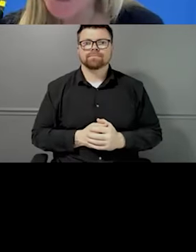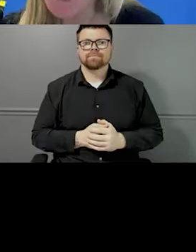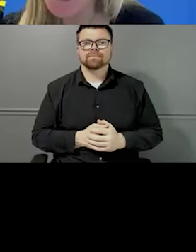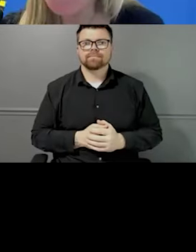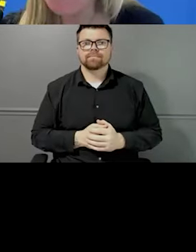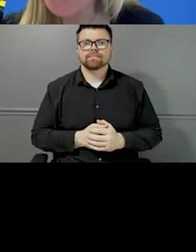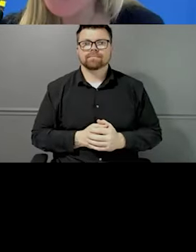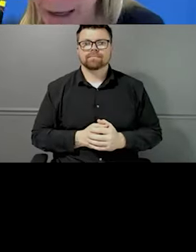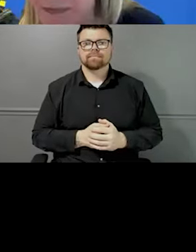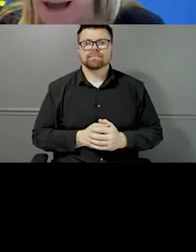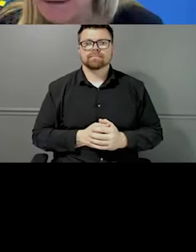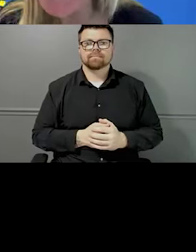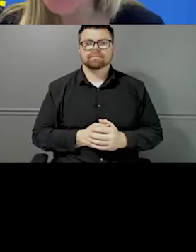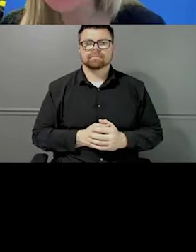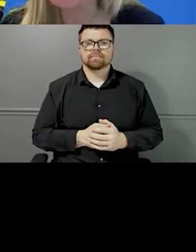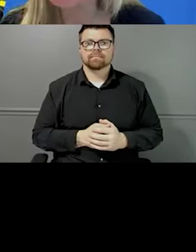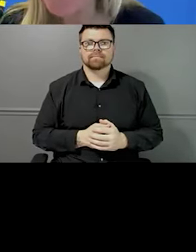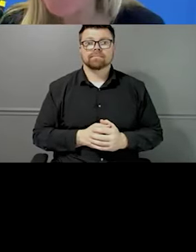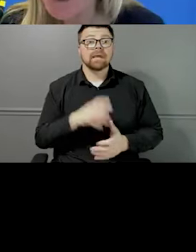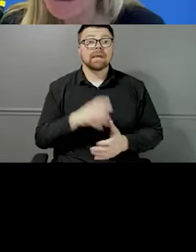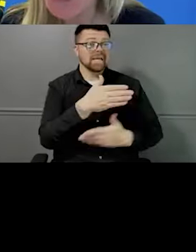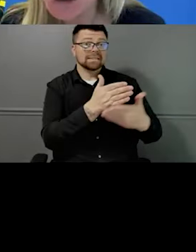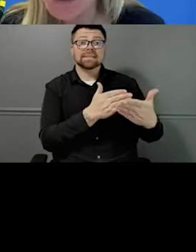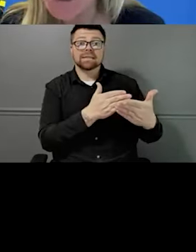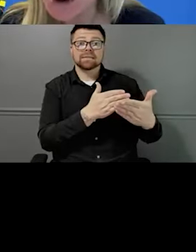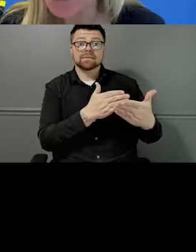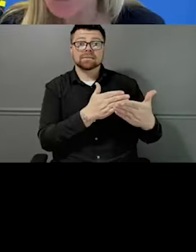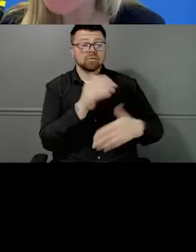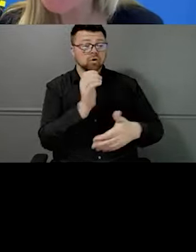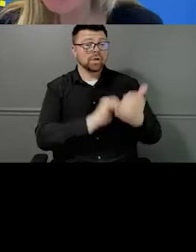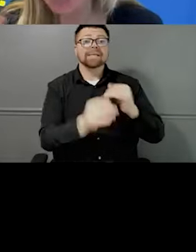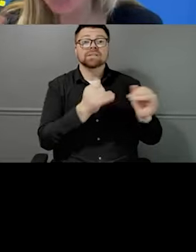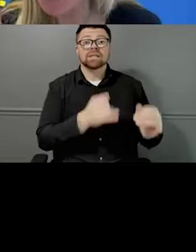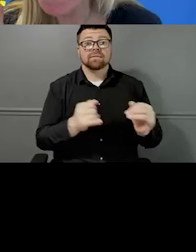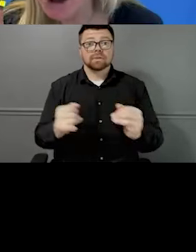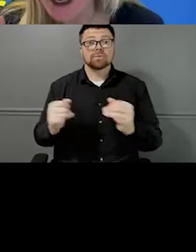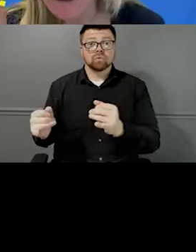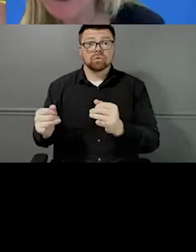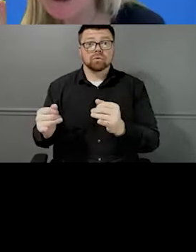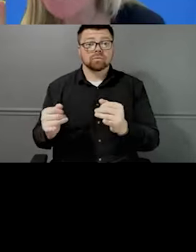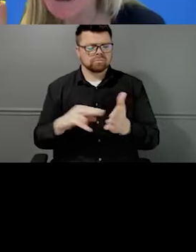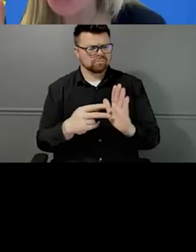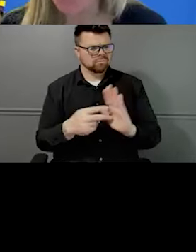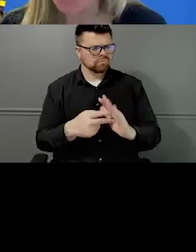In that section for each individual, so it will be checking to make sure